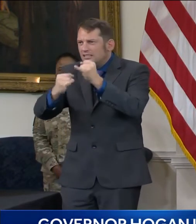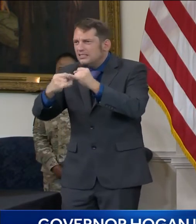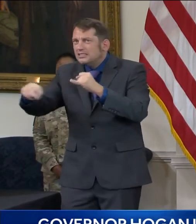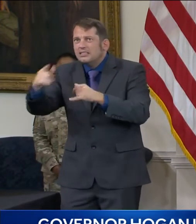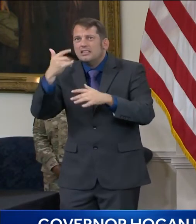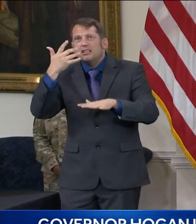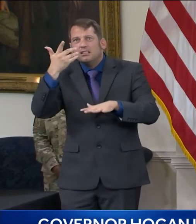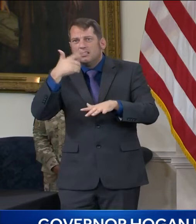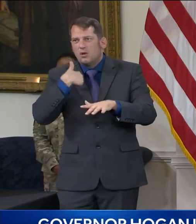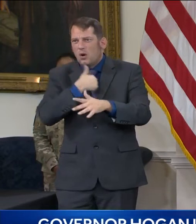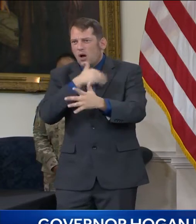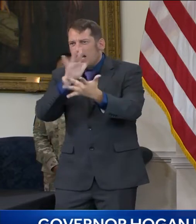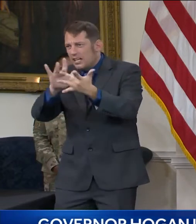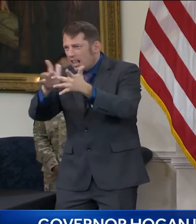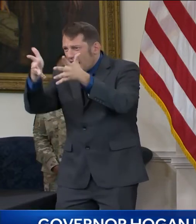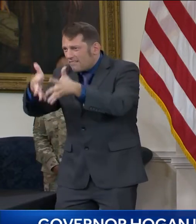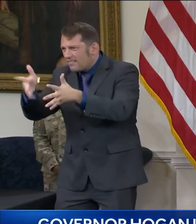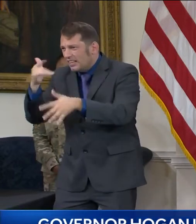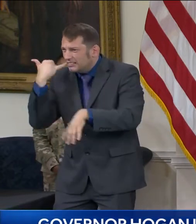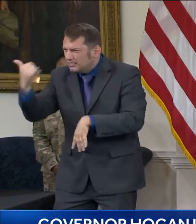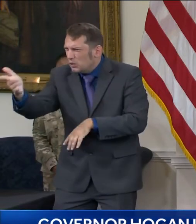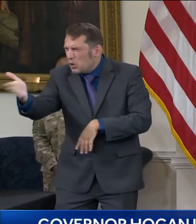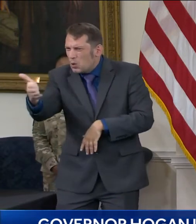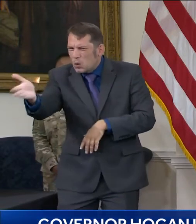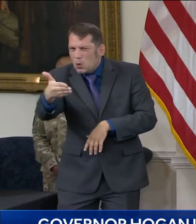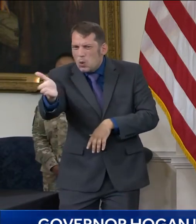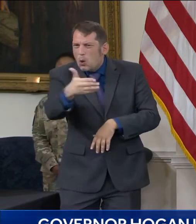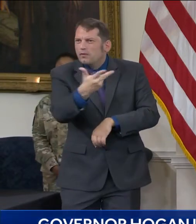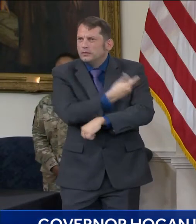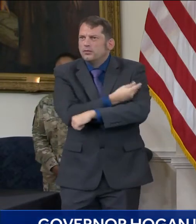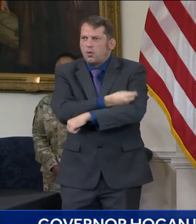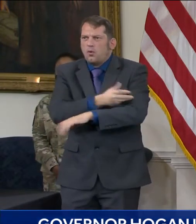PEOPLE.